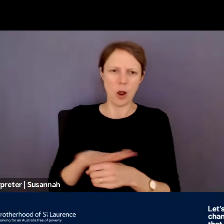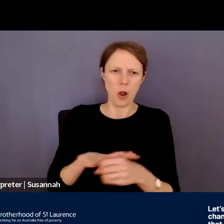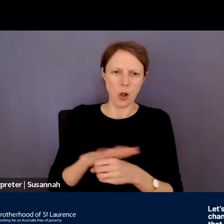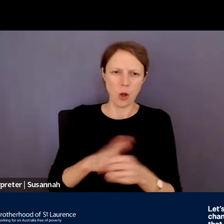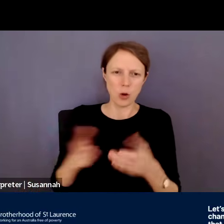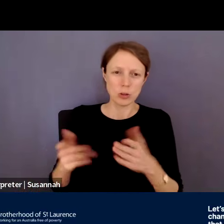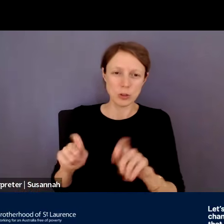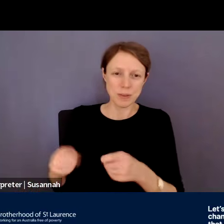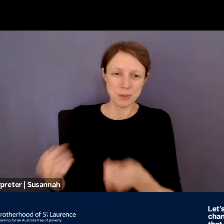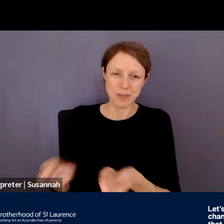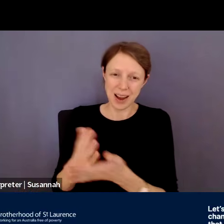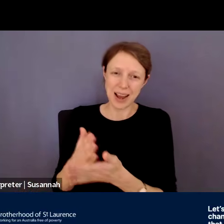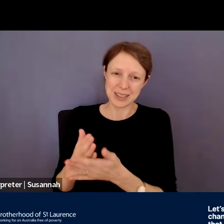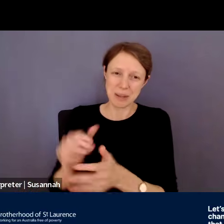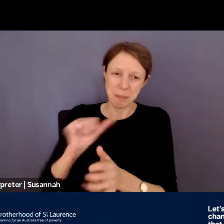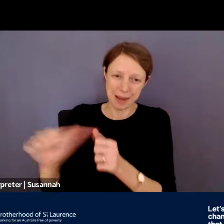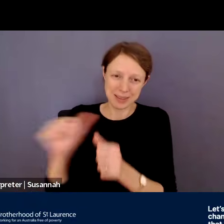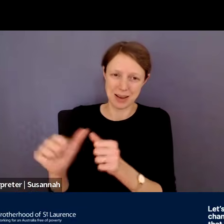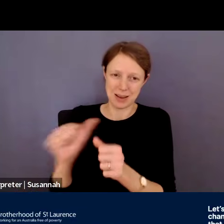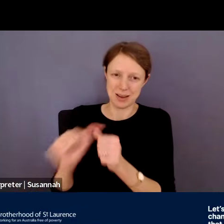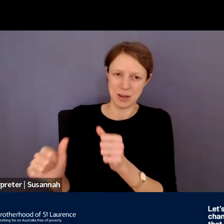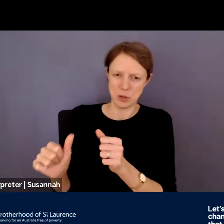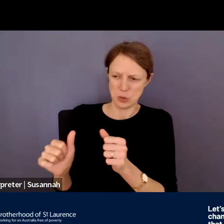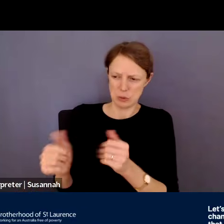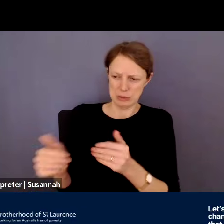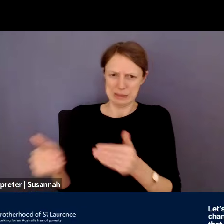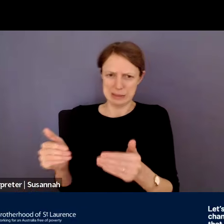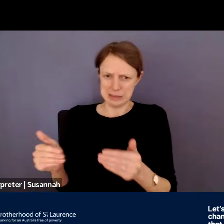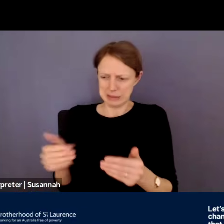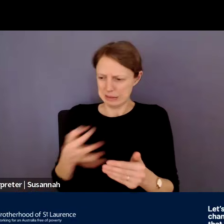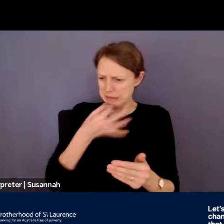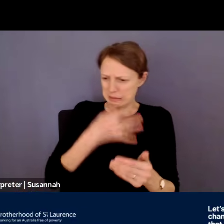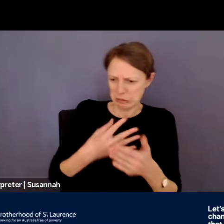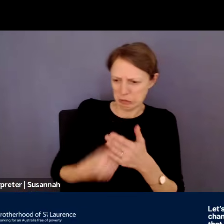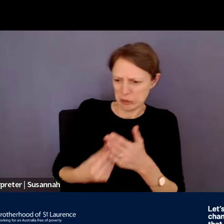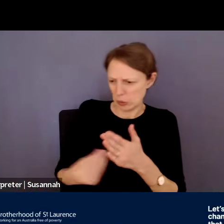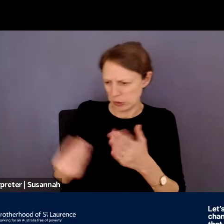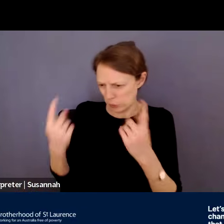the best at kind of allocating scarce resources around and knowing what's going to work best for